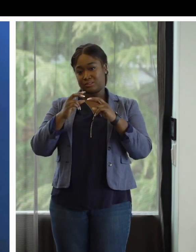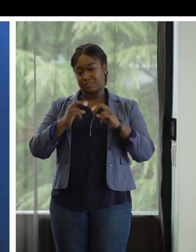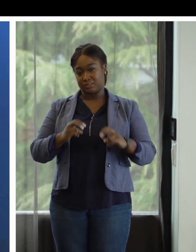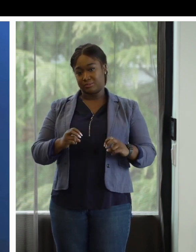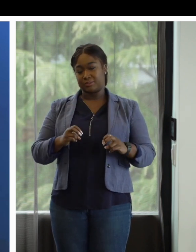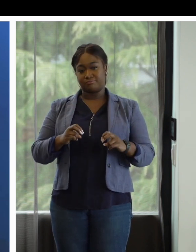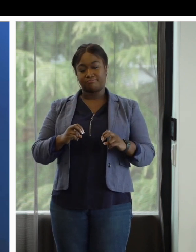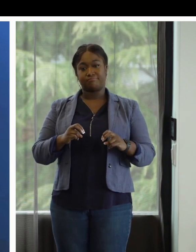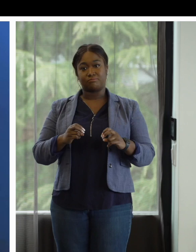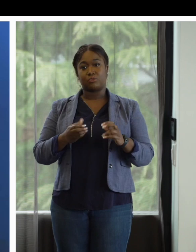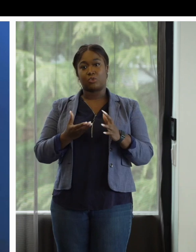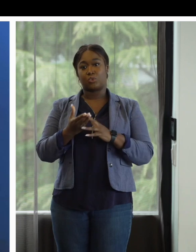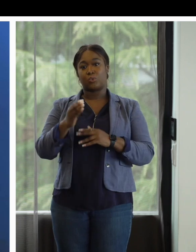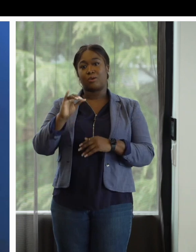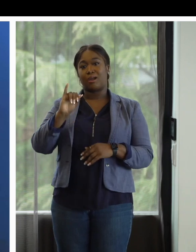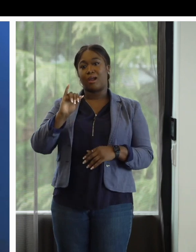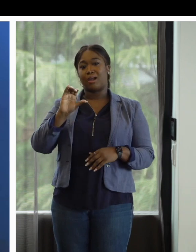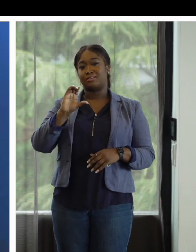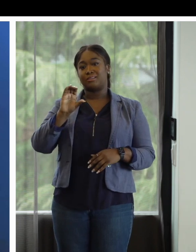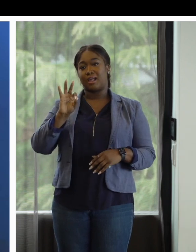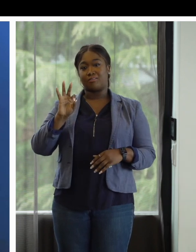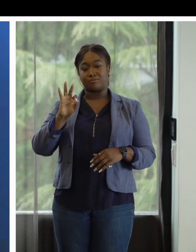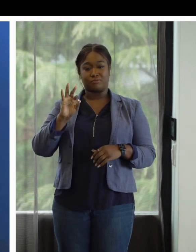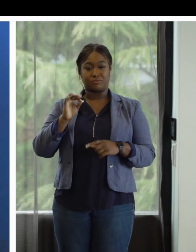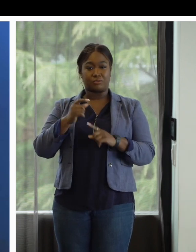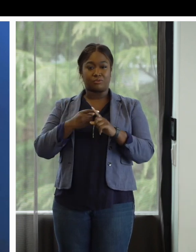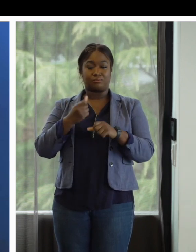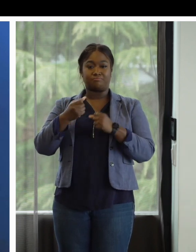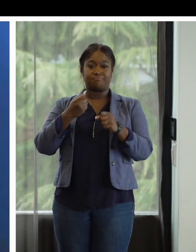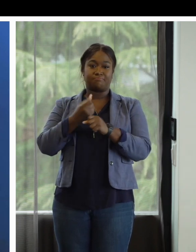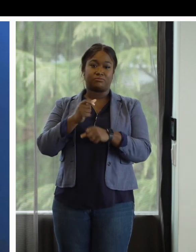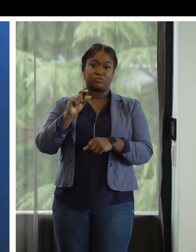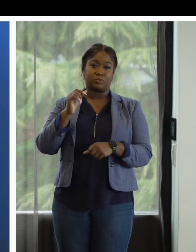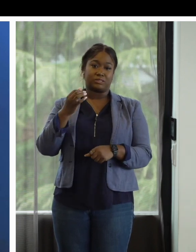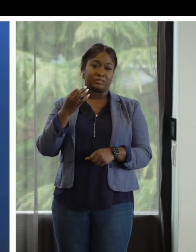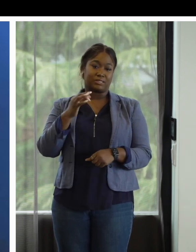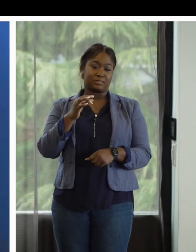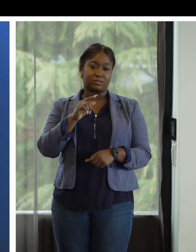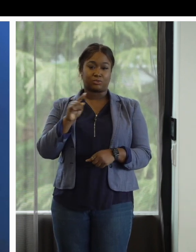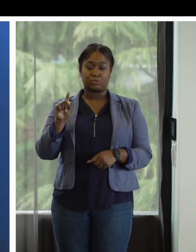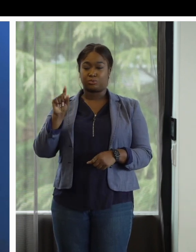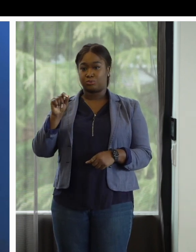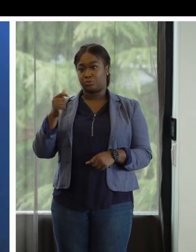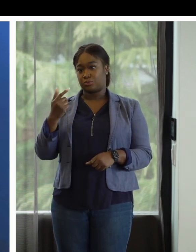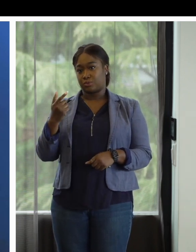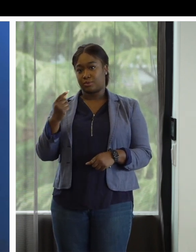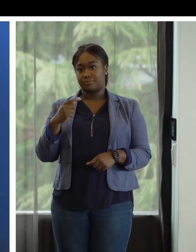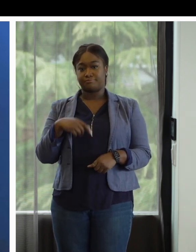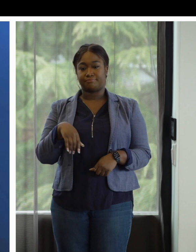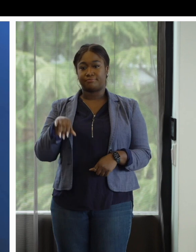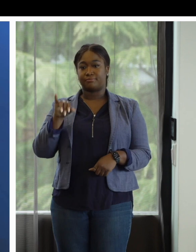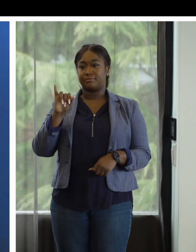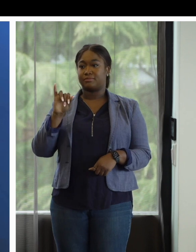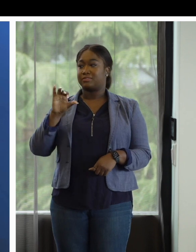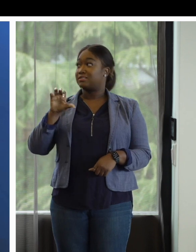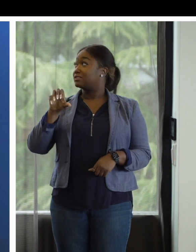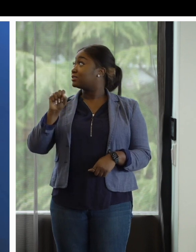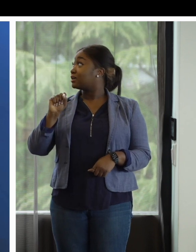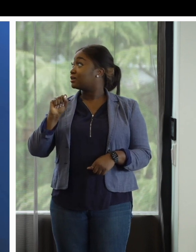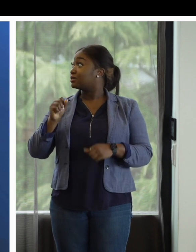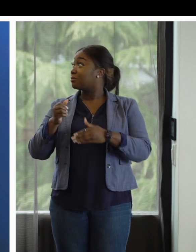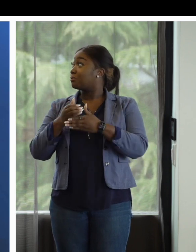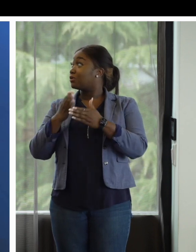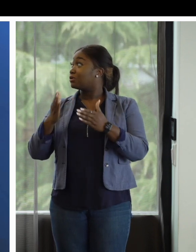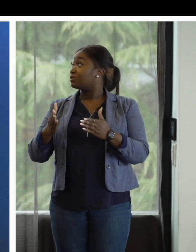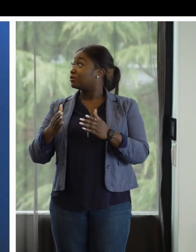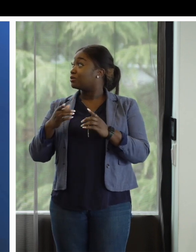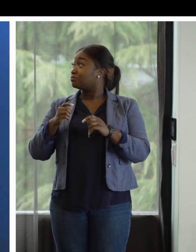through ICF from 2019 to 2021. ITS evolution and deployment support.